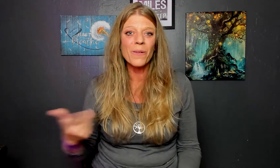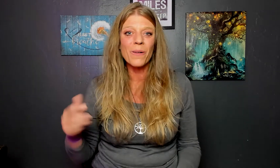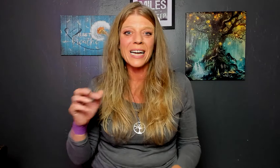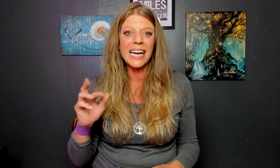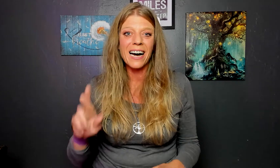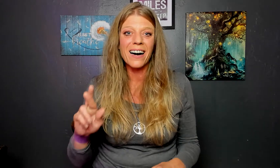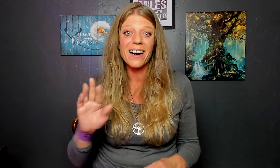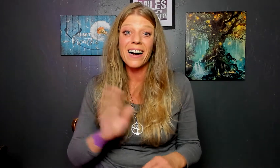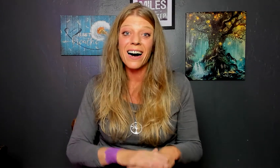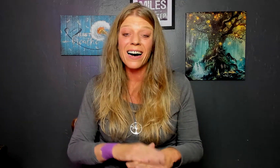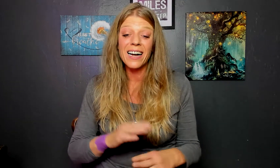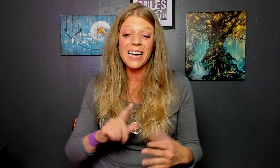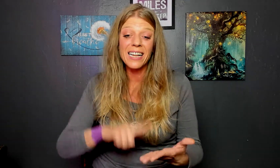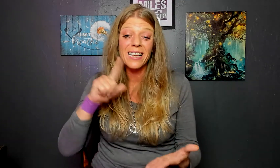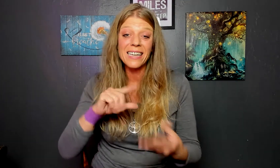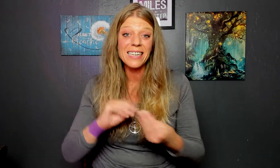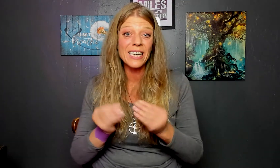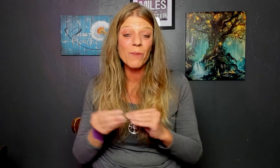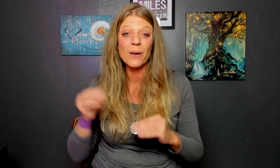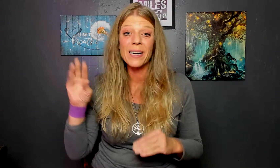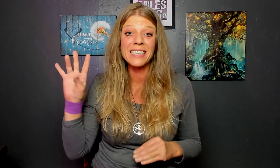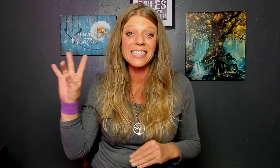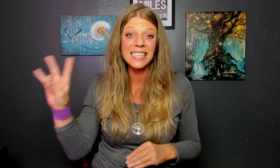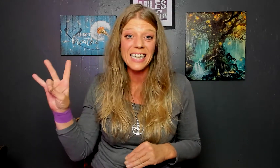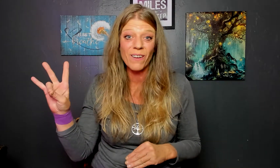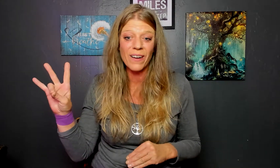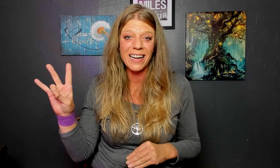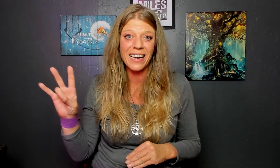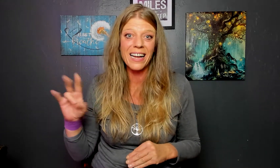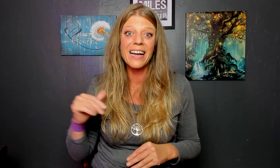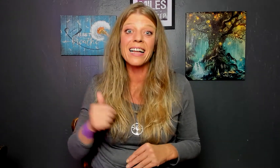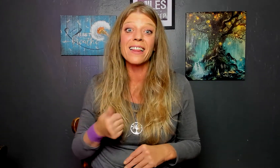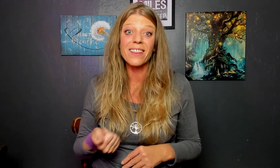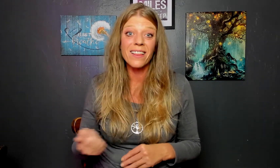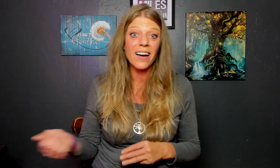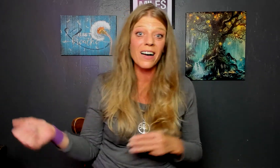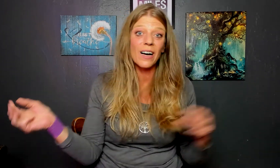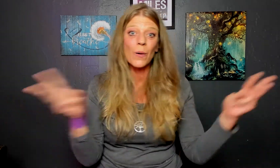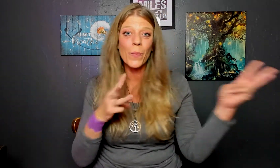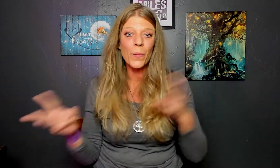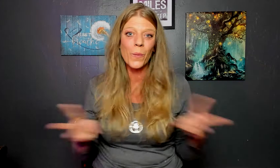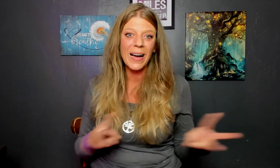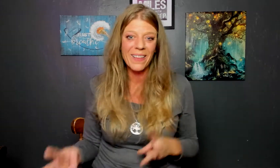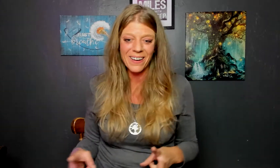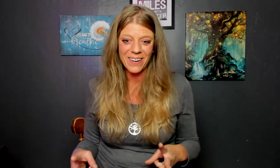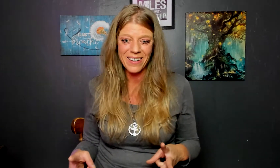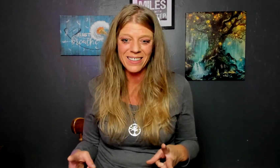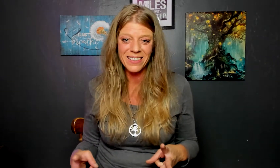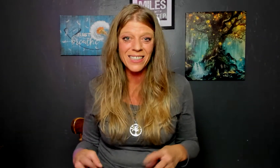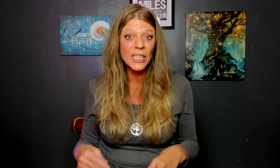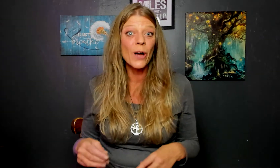We are on Lesson #07 - The Weather